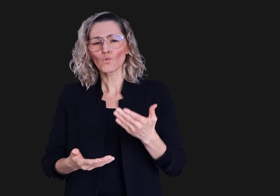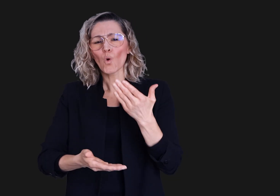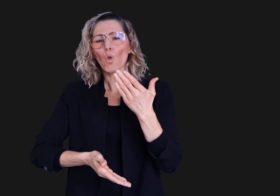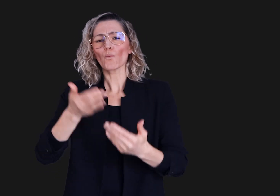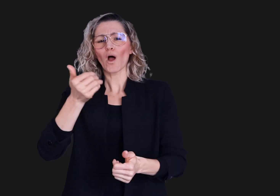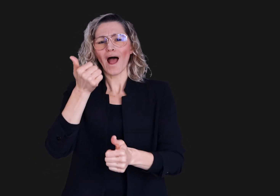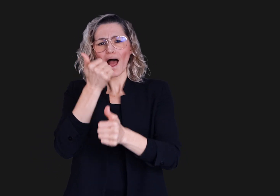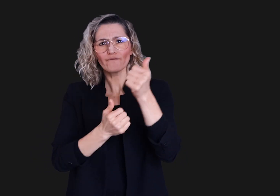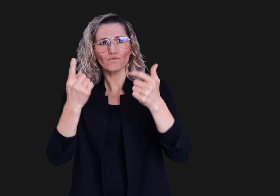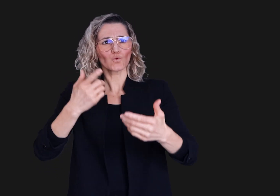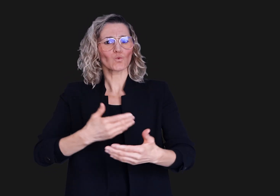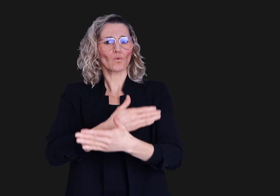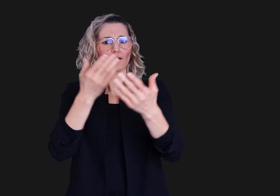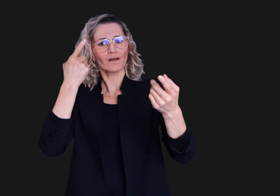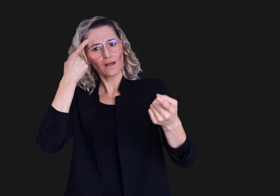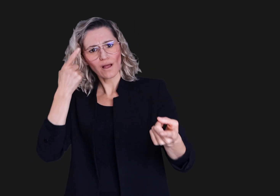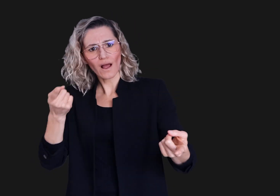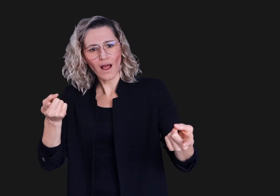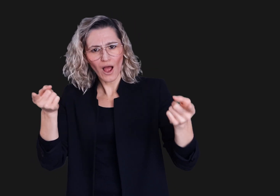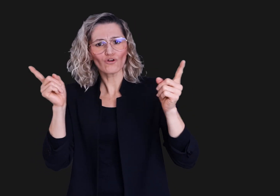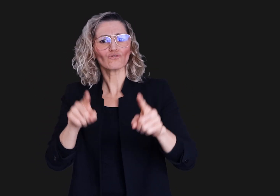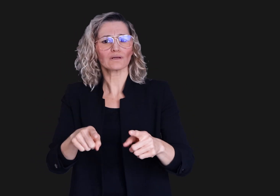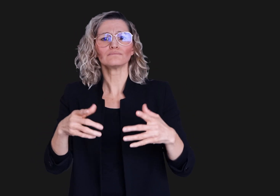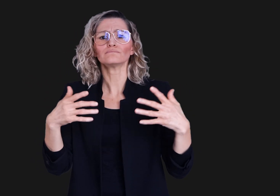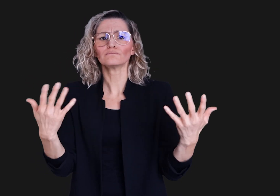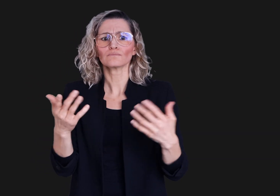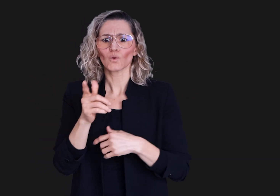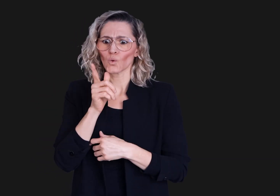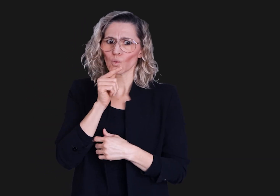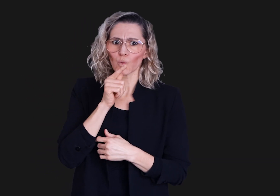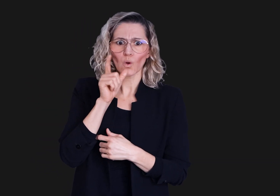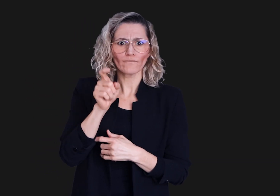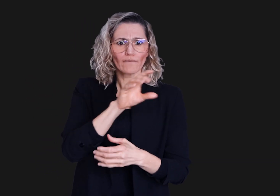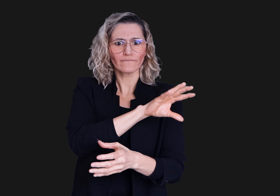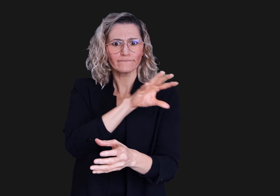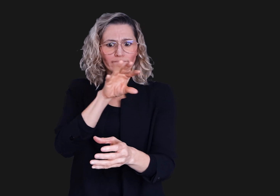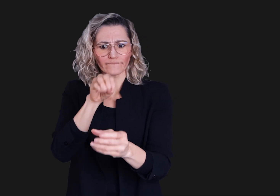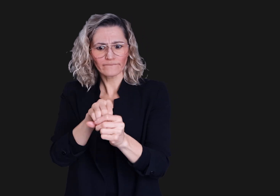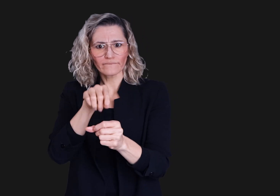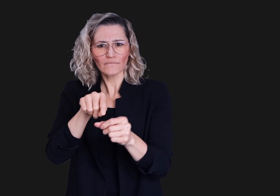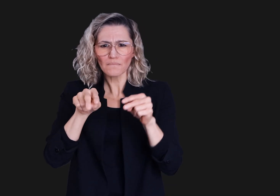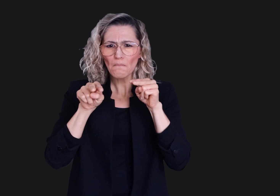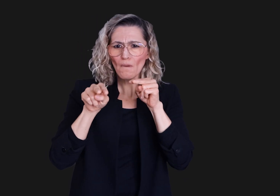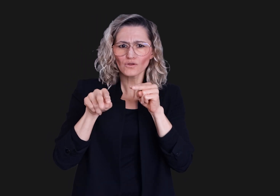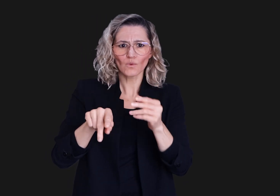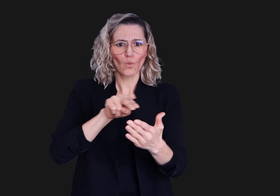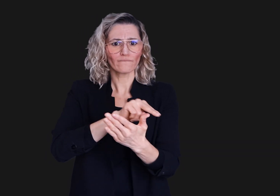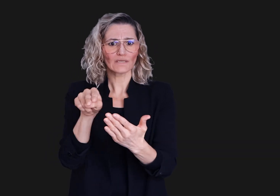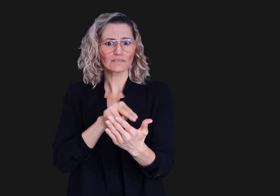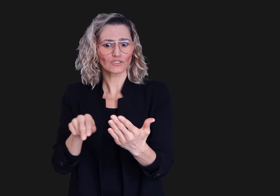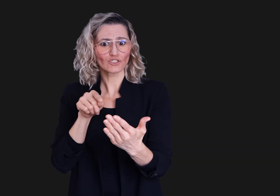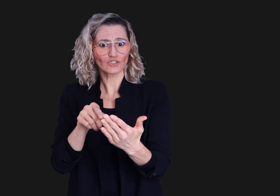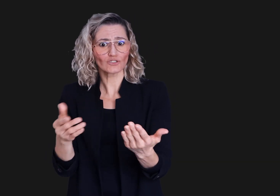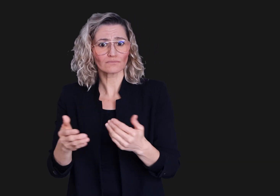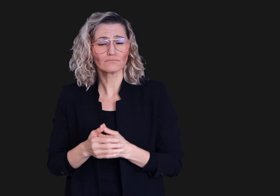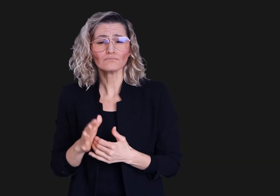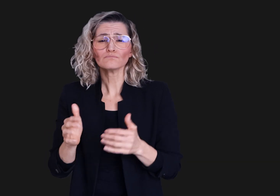Almost everyone agreed about who needs to be involved in monitoring the Convention.